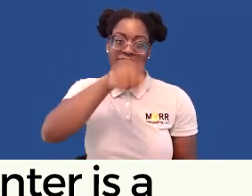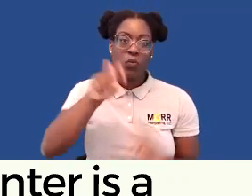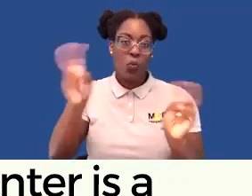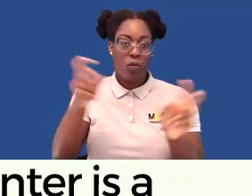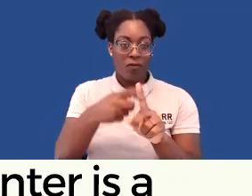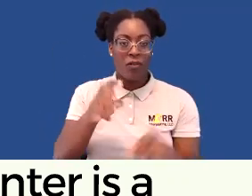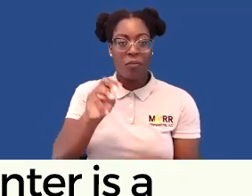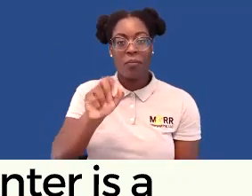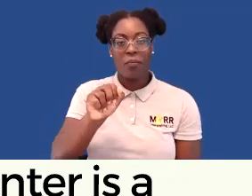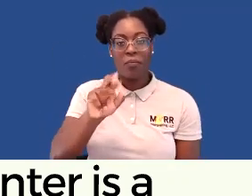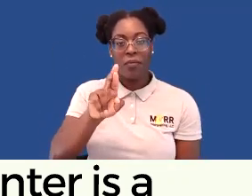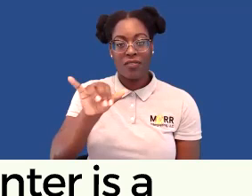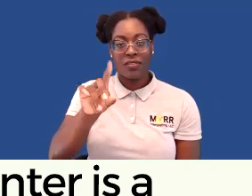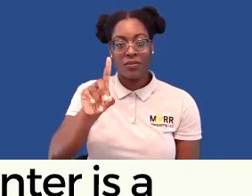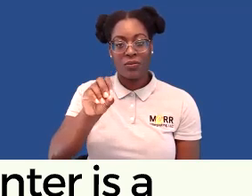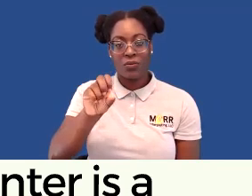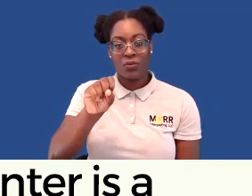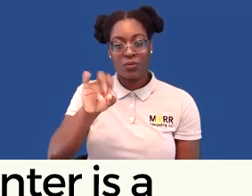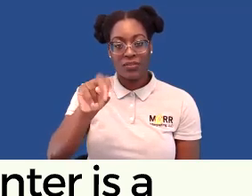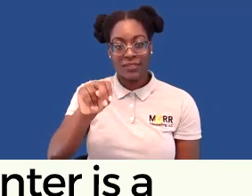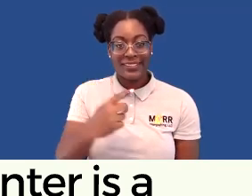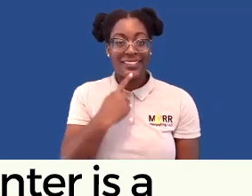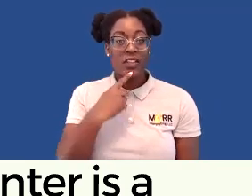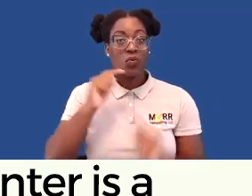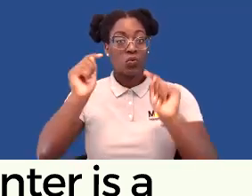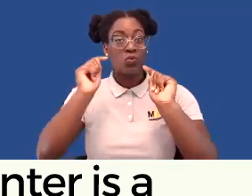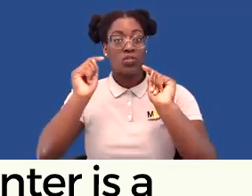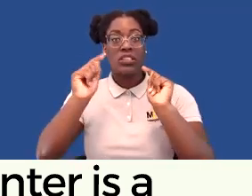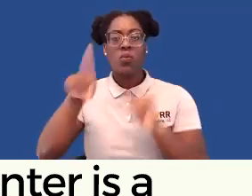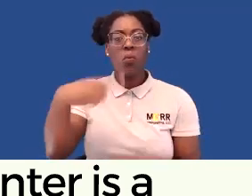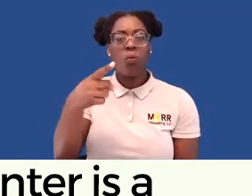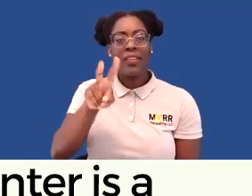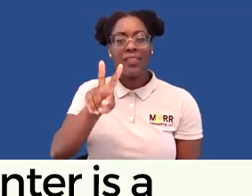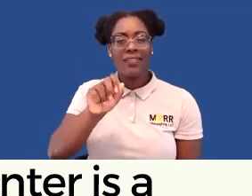where she talks about: "Tutoring is only valid when it's part of the learning process."